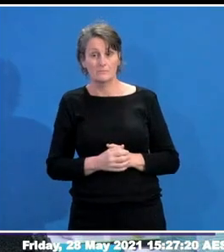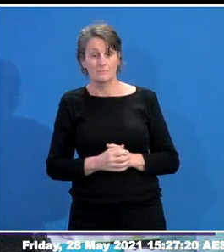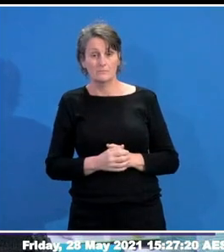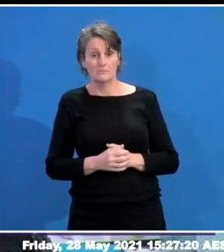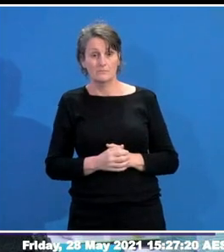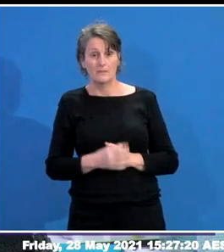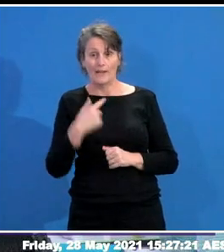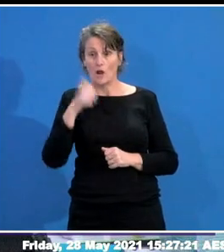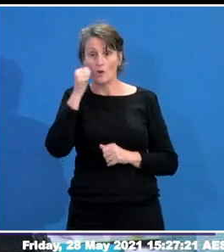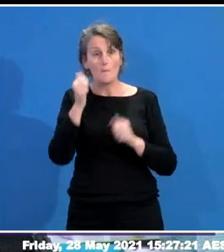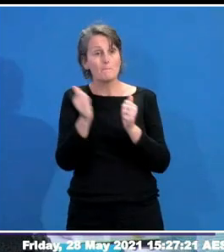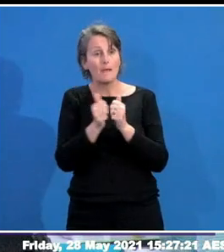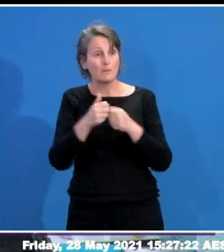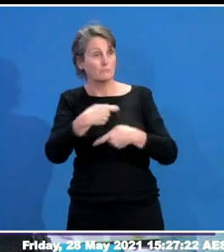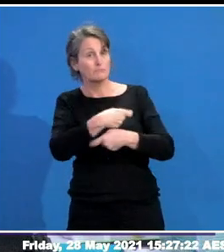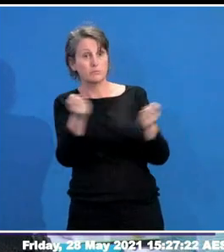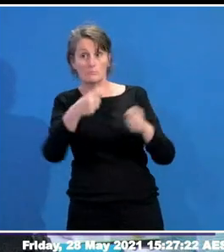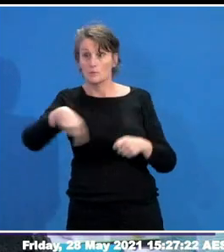circulated and, I assume, agreed to? Yes.